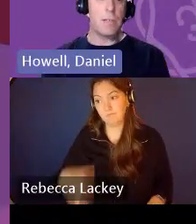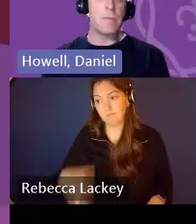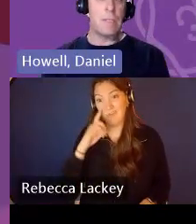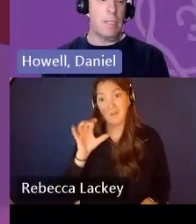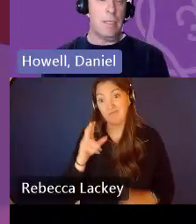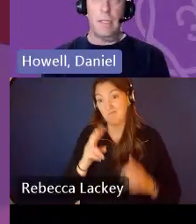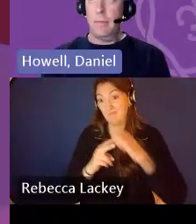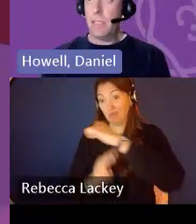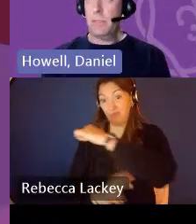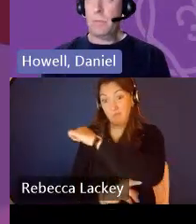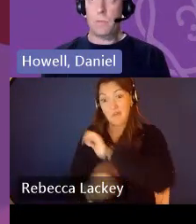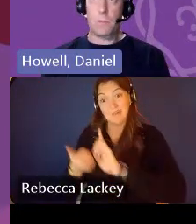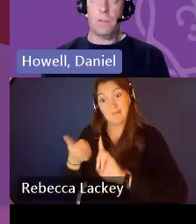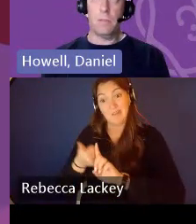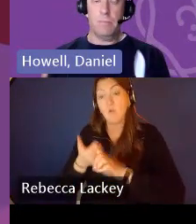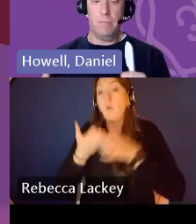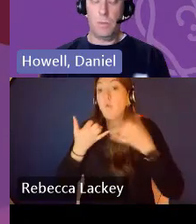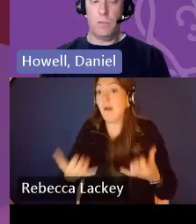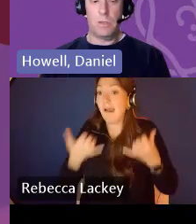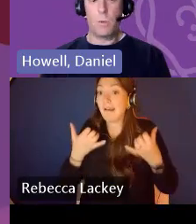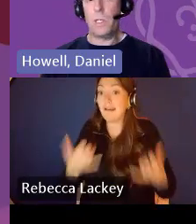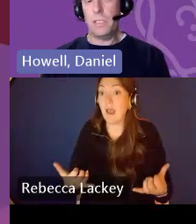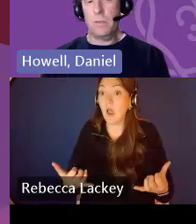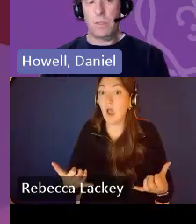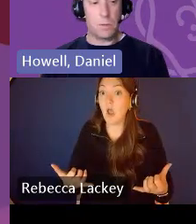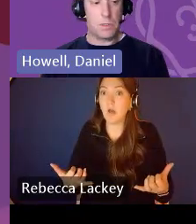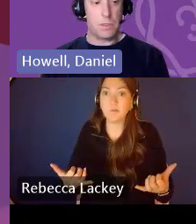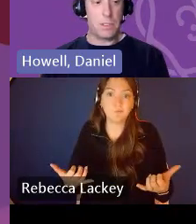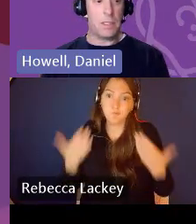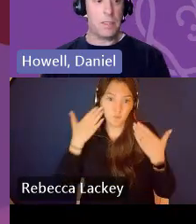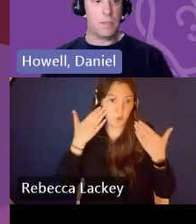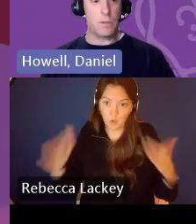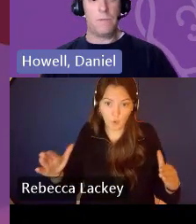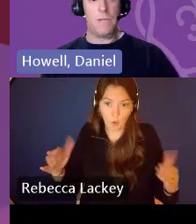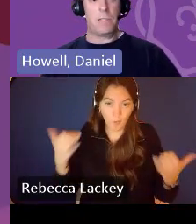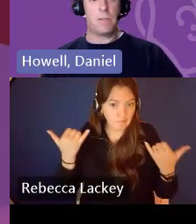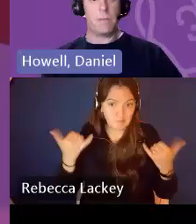itself. At this point, we're we don't quite know because we're still in the early phases